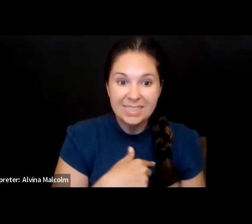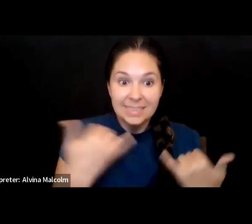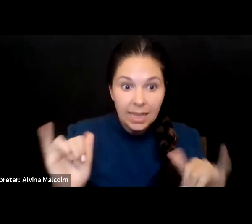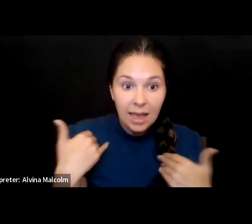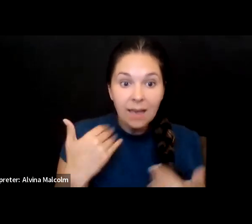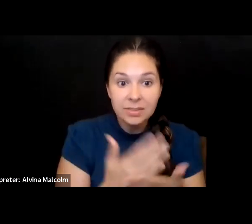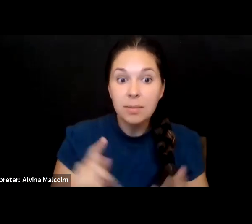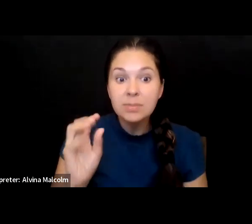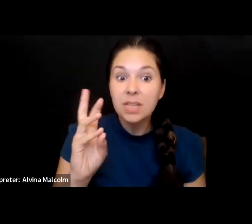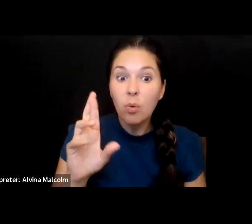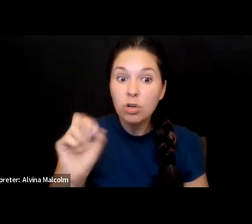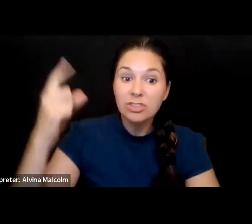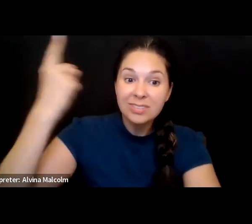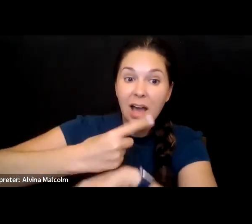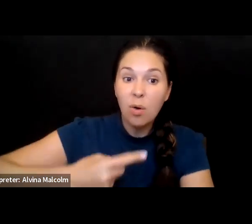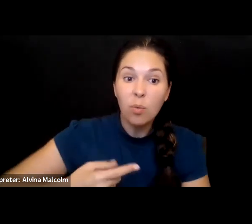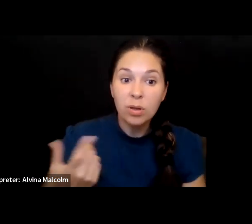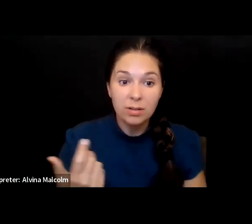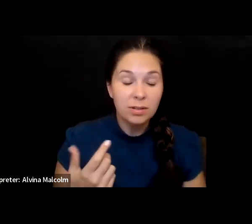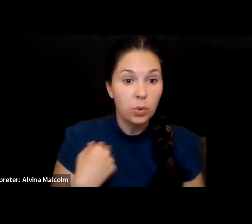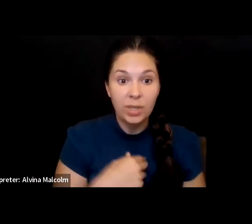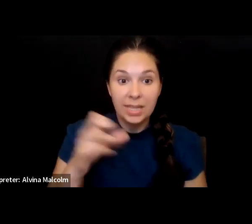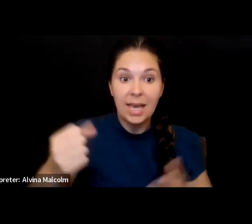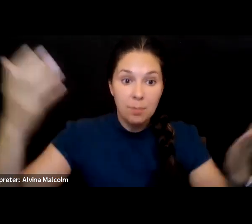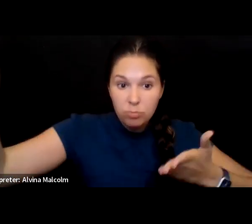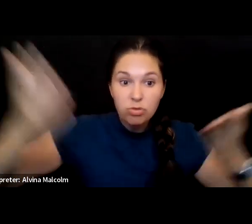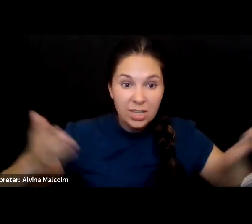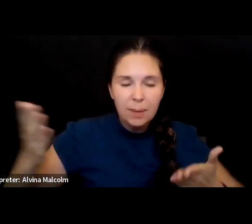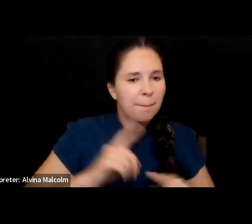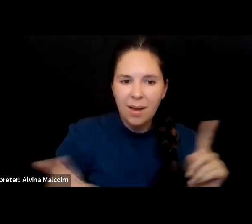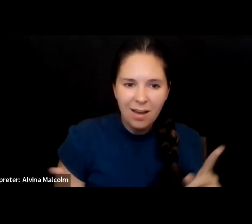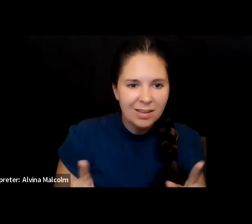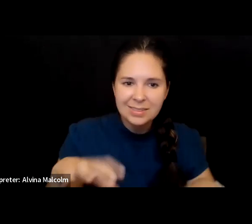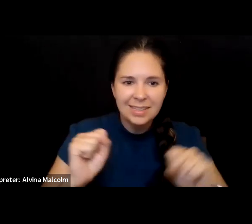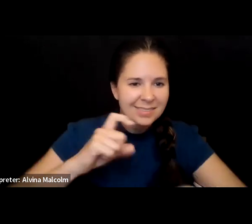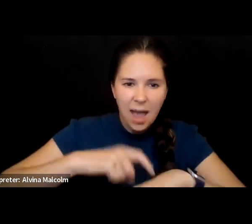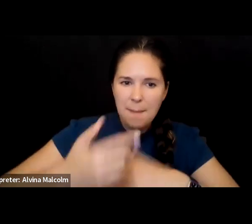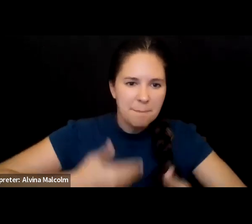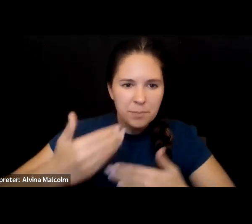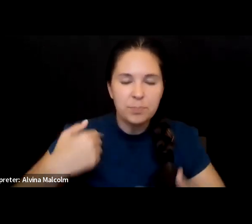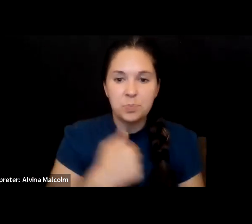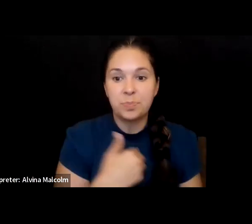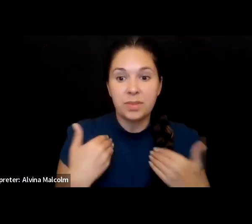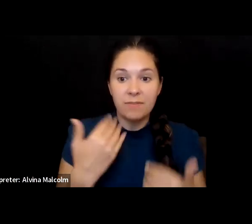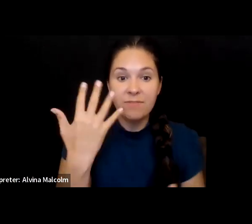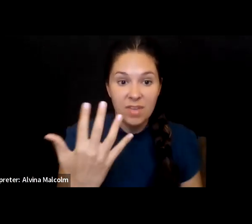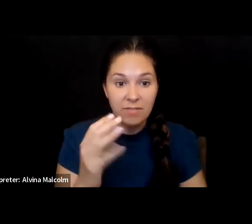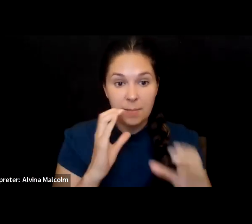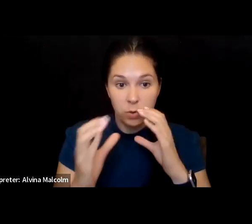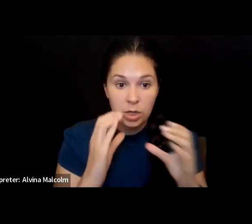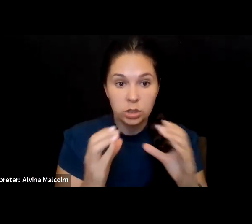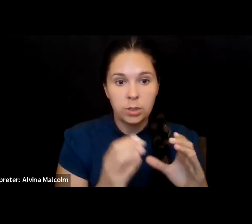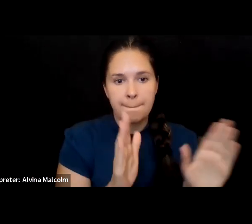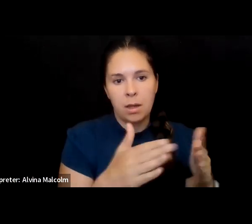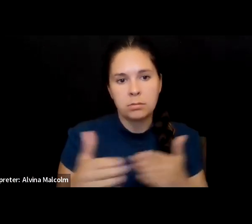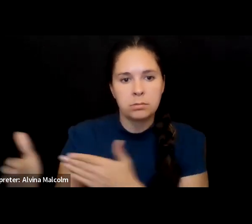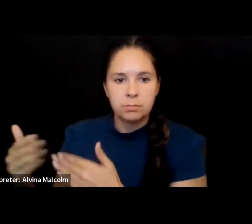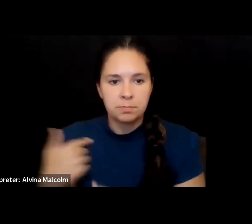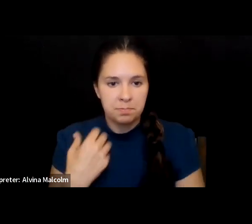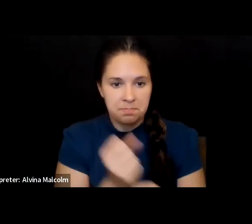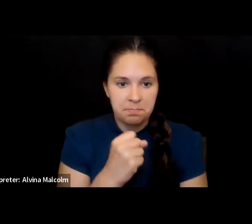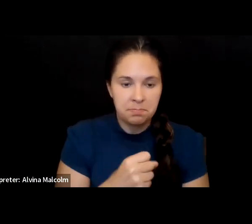contacts, and we lose cell phone